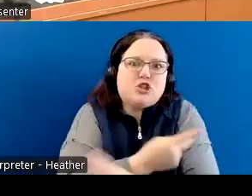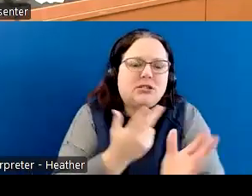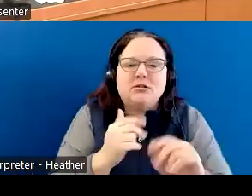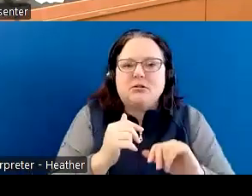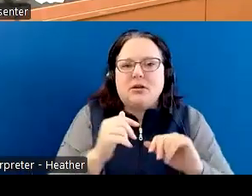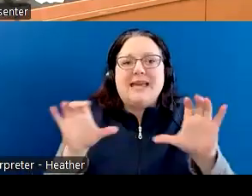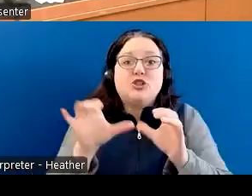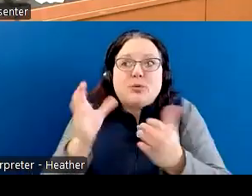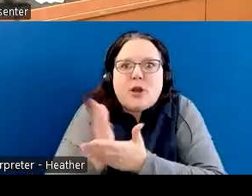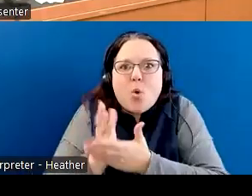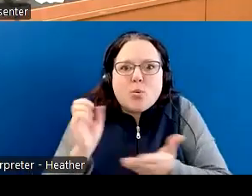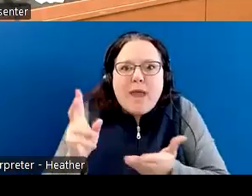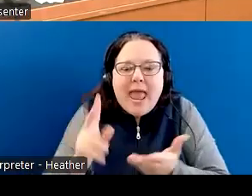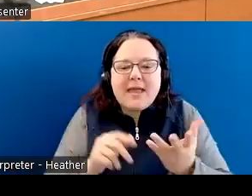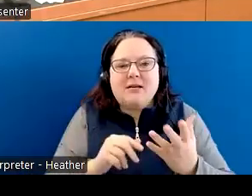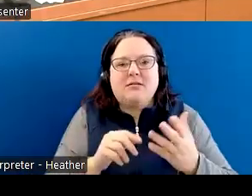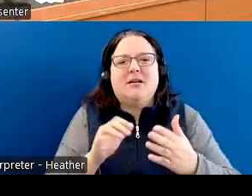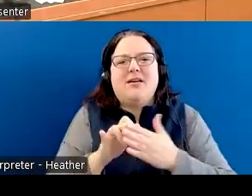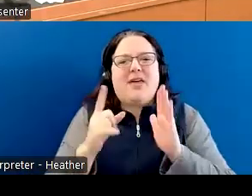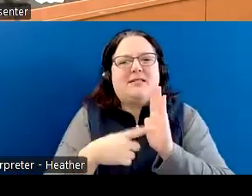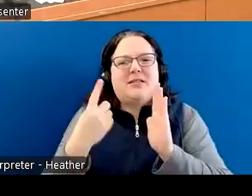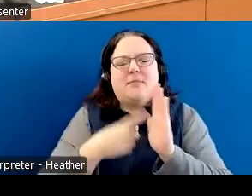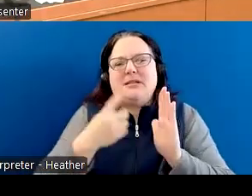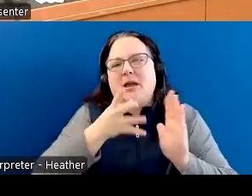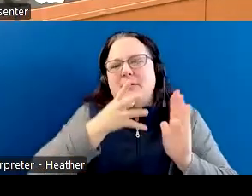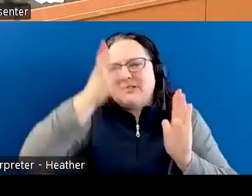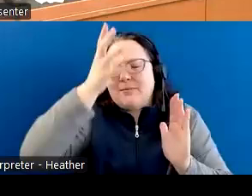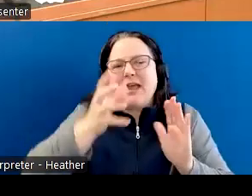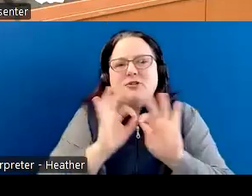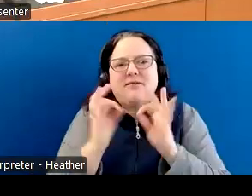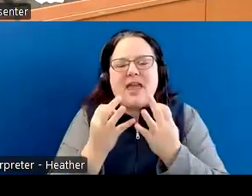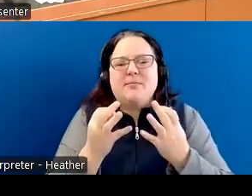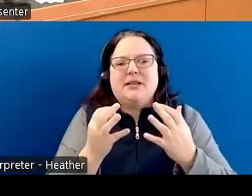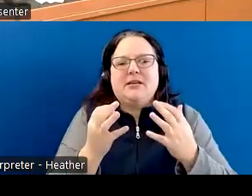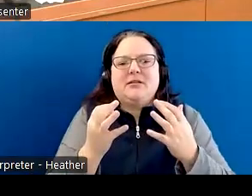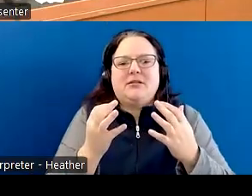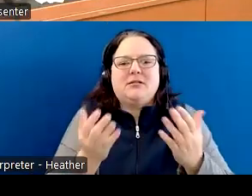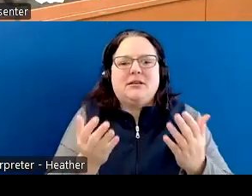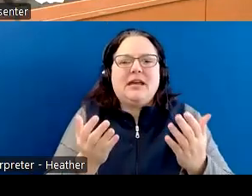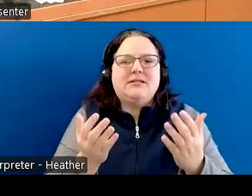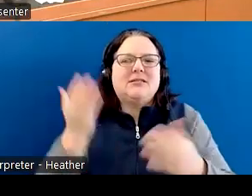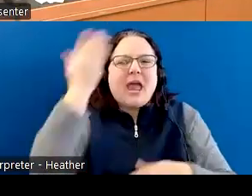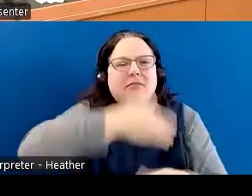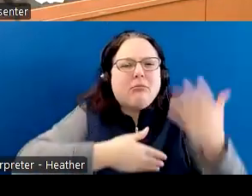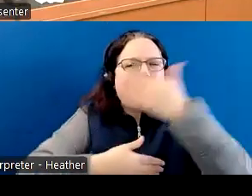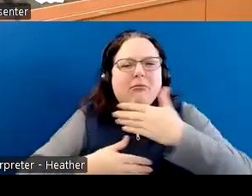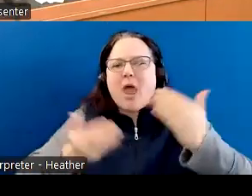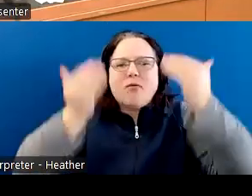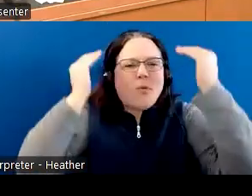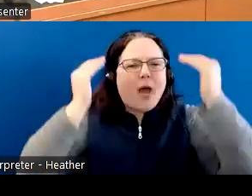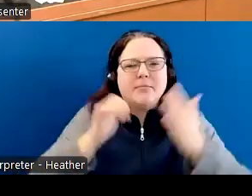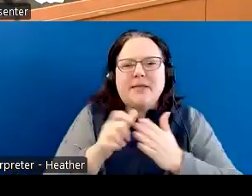doing okay that um a lot of times the parent or family gets um overlooked in that in that moment.